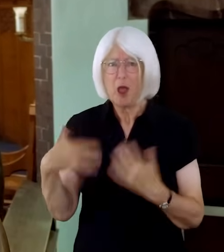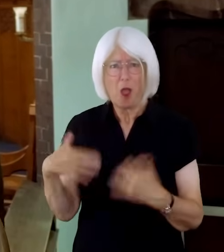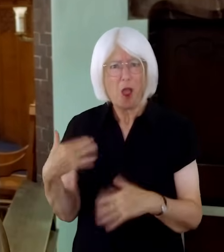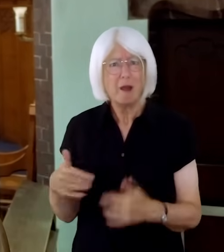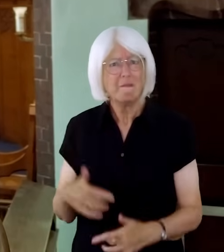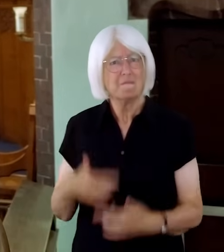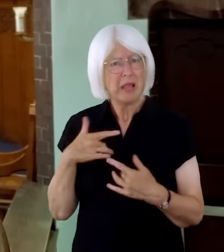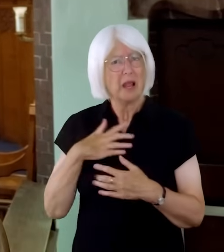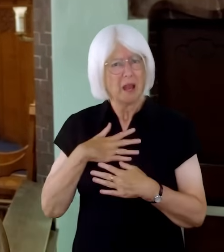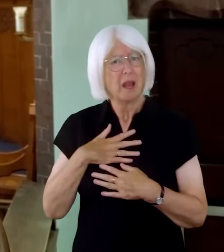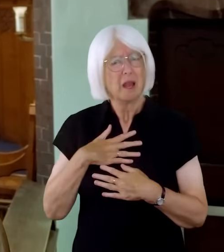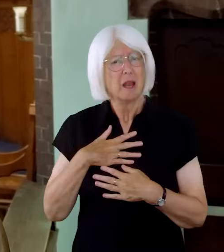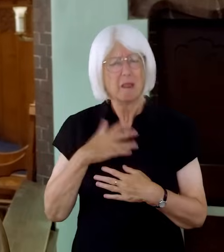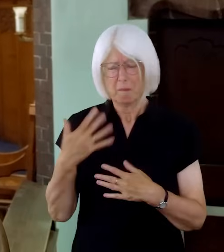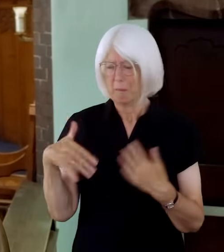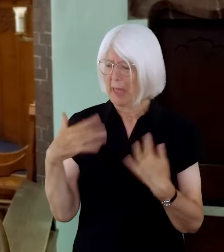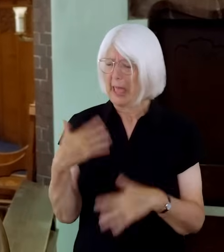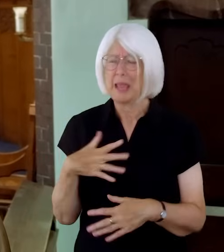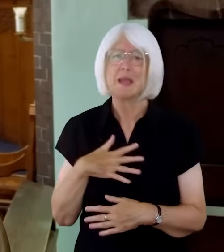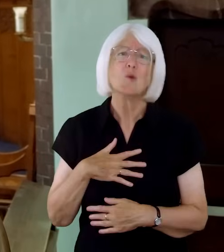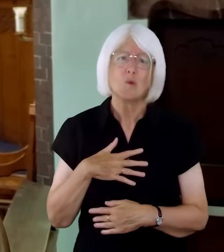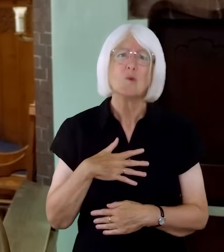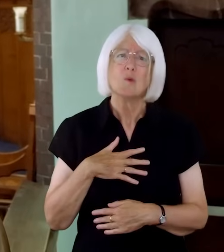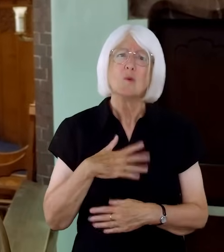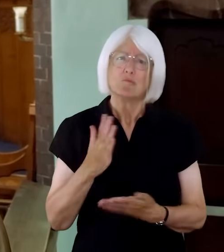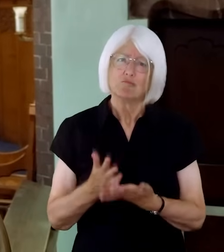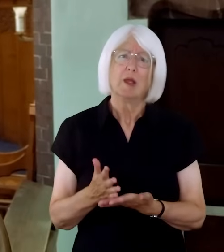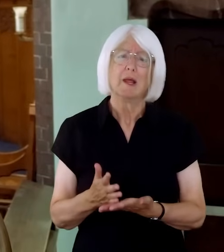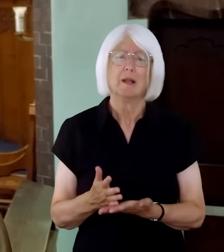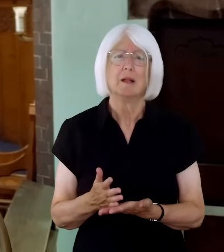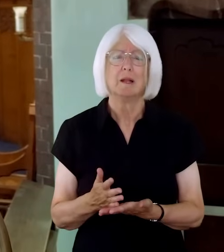to the pain we feel, for that pain will often be very real.